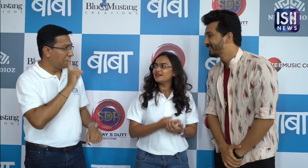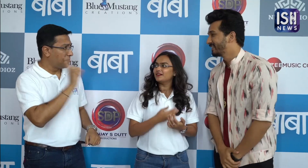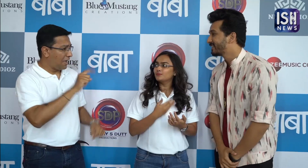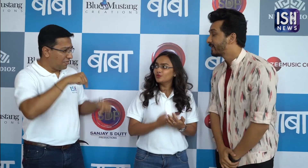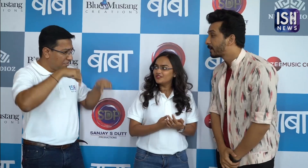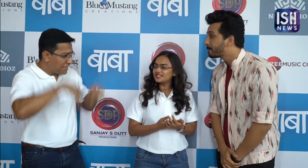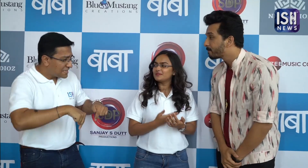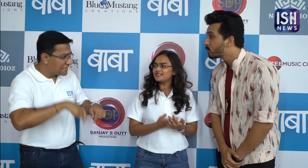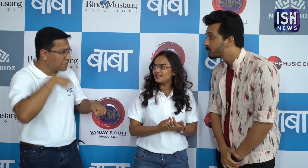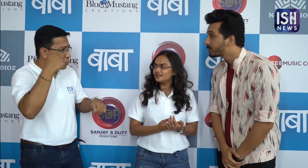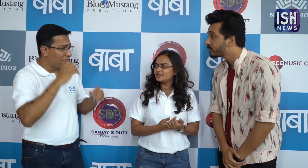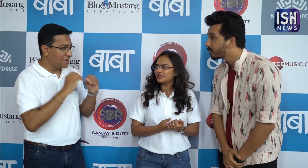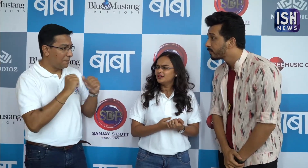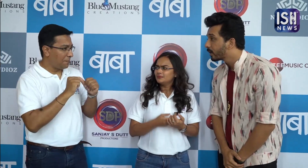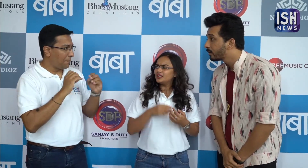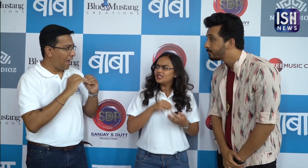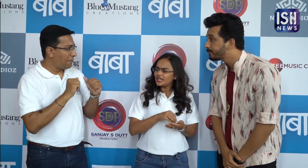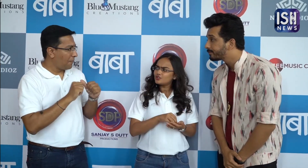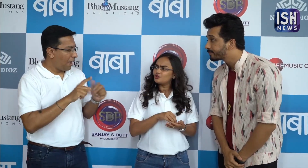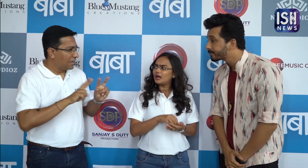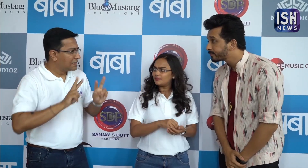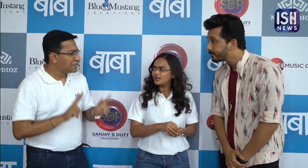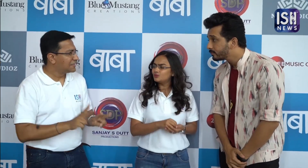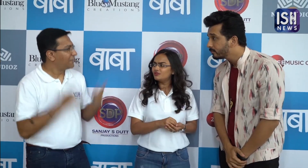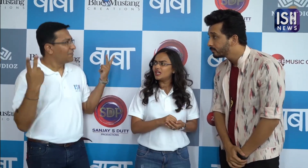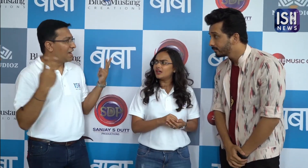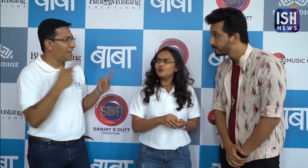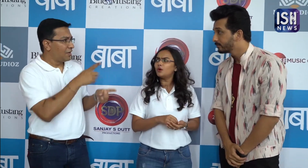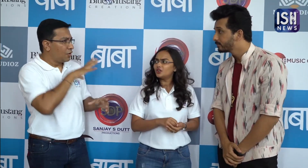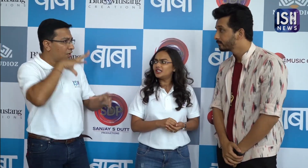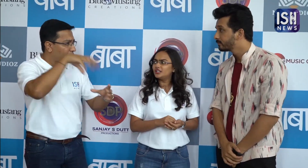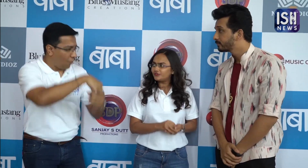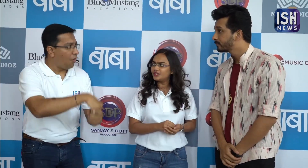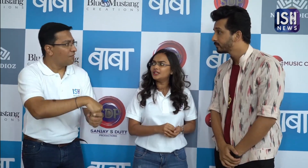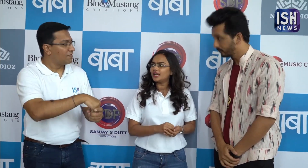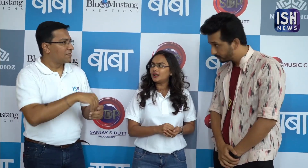However this movie "BABA" that you are involved in is different.